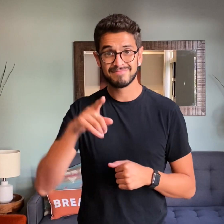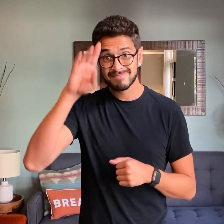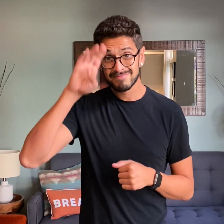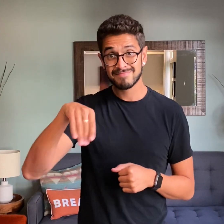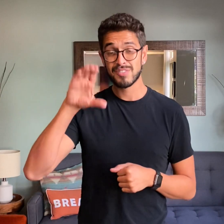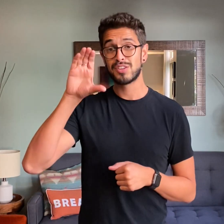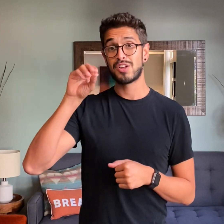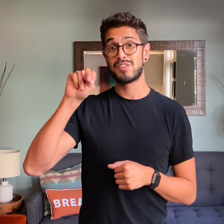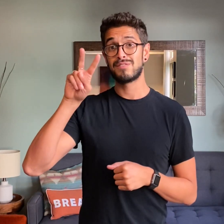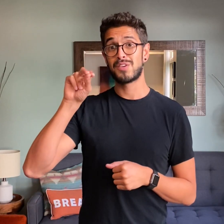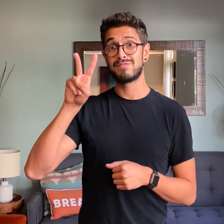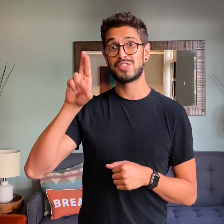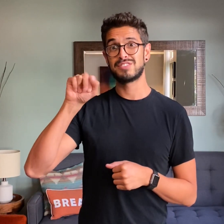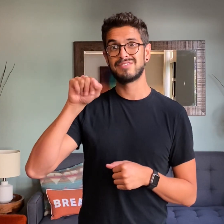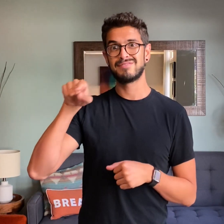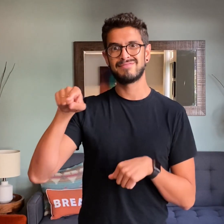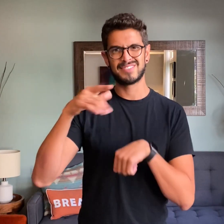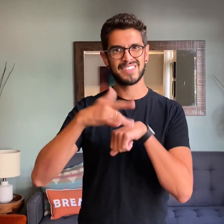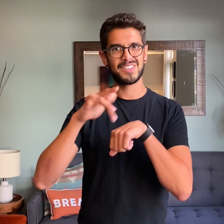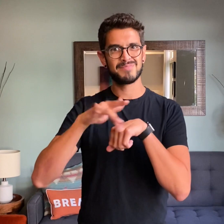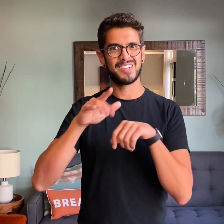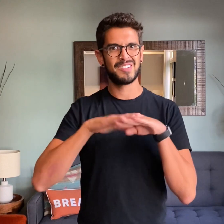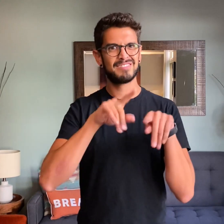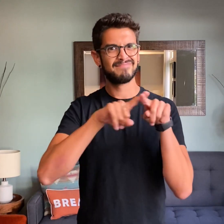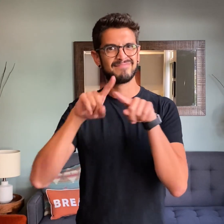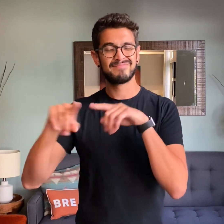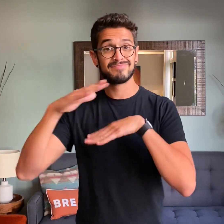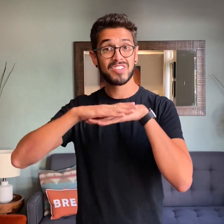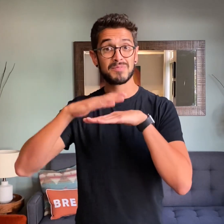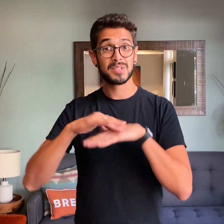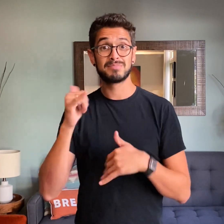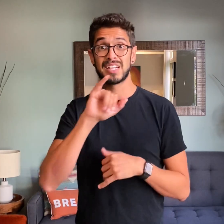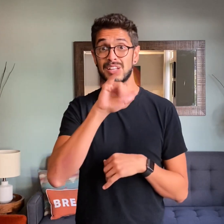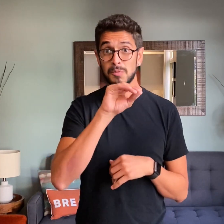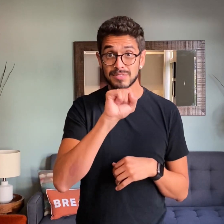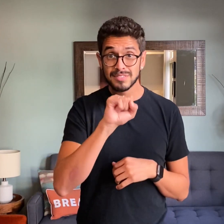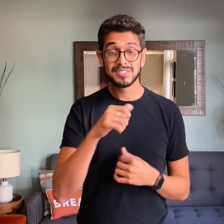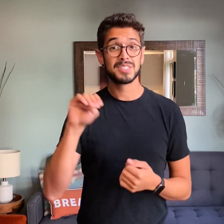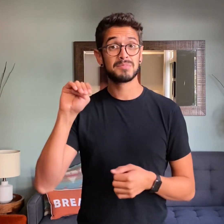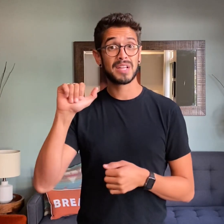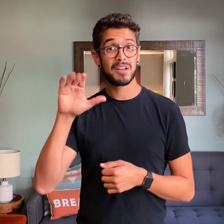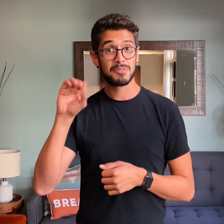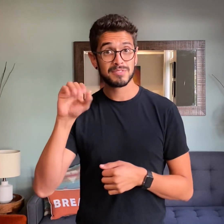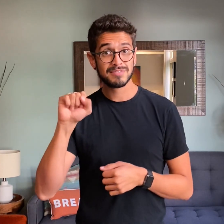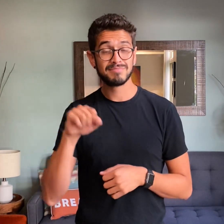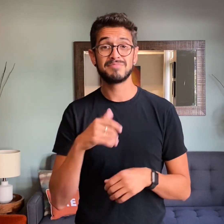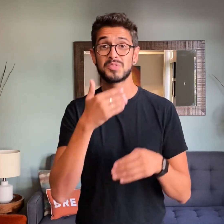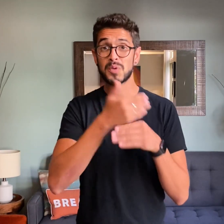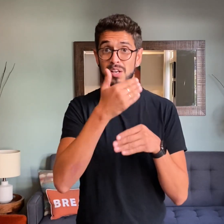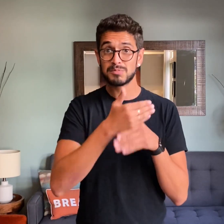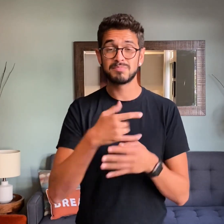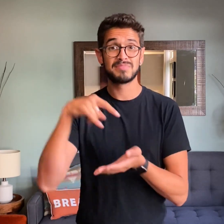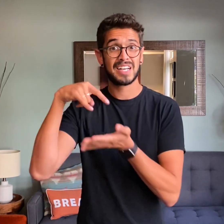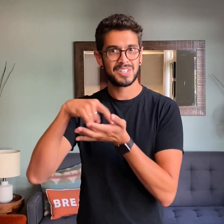Did you know Convo VRS is available on different platforms? iOS, MacOS, Windows, and Android.